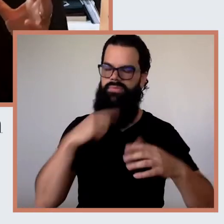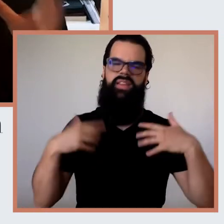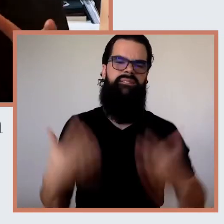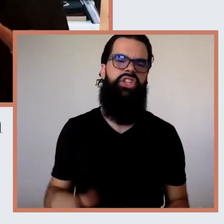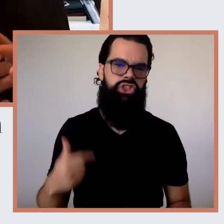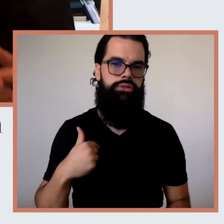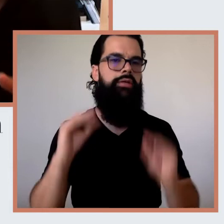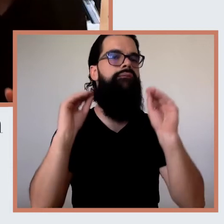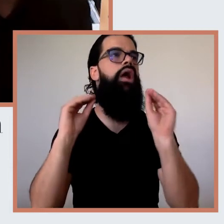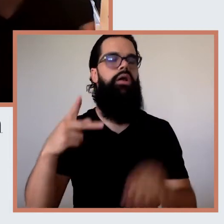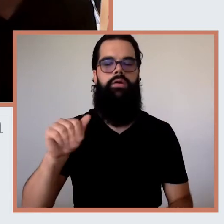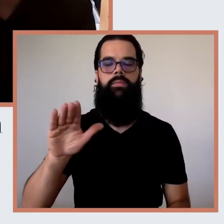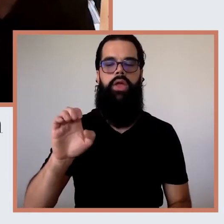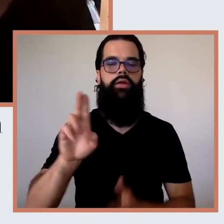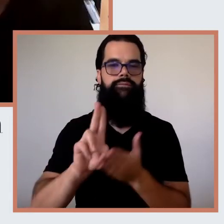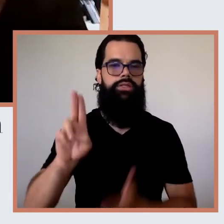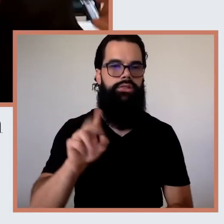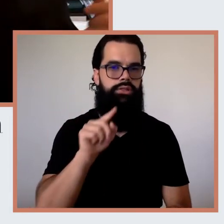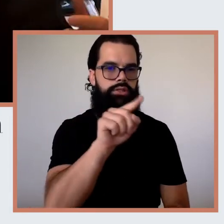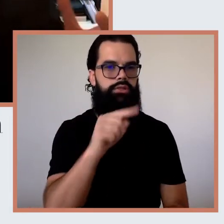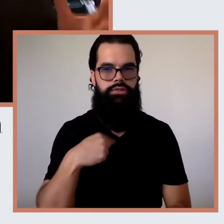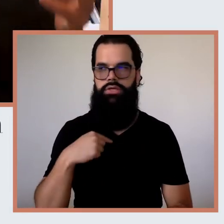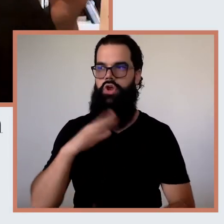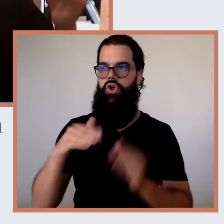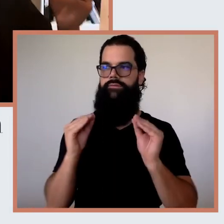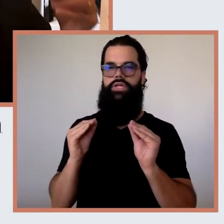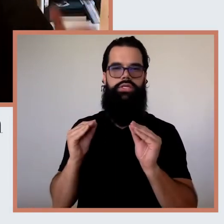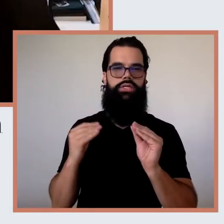I've done it all, one of them, I teach at Pace University. I'm an adjunct professor there,